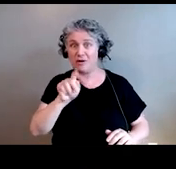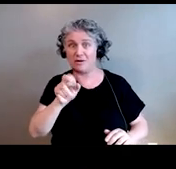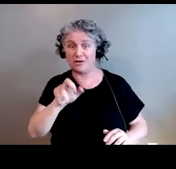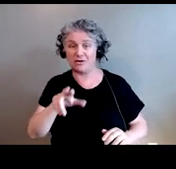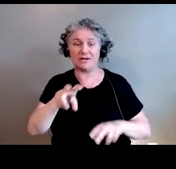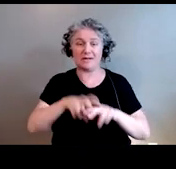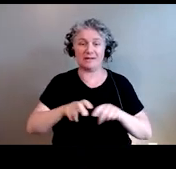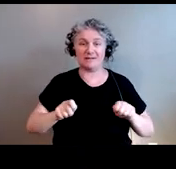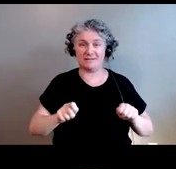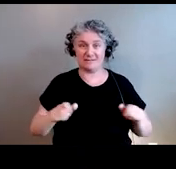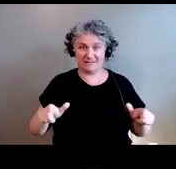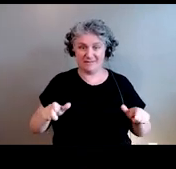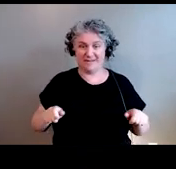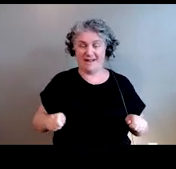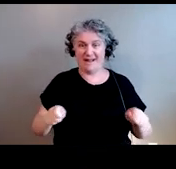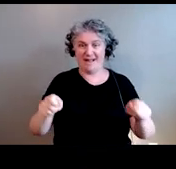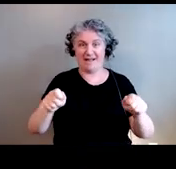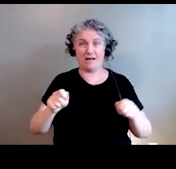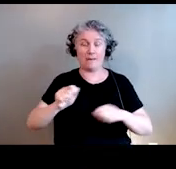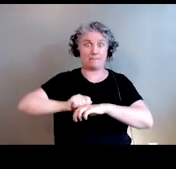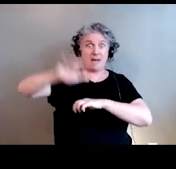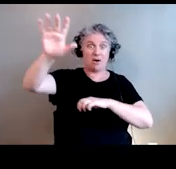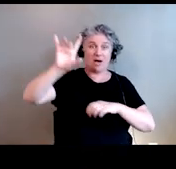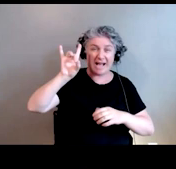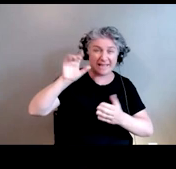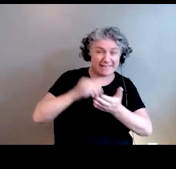friends, coworkers, professional adaptive recreation staff.